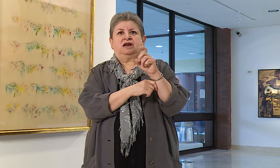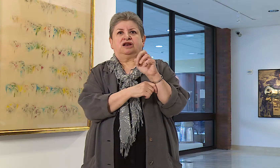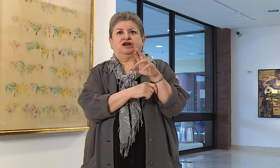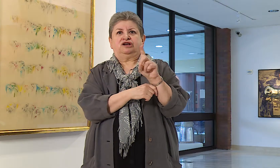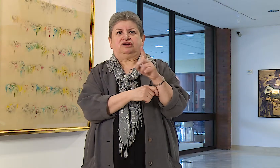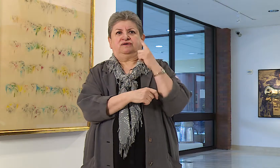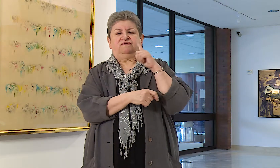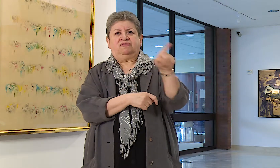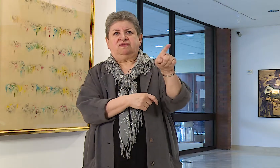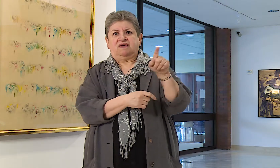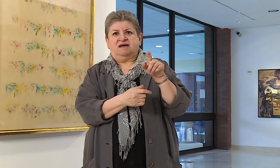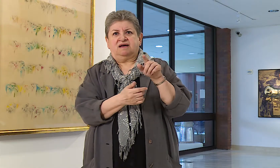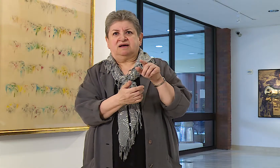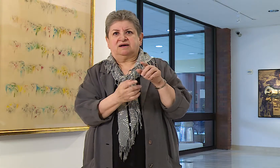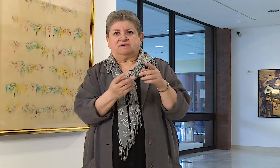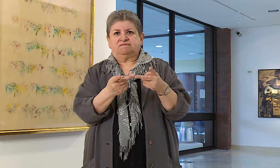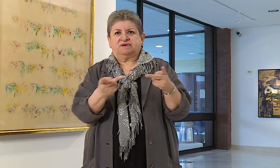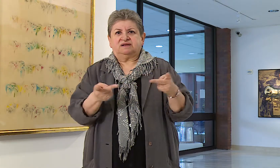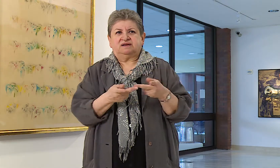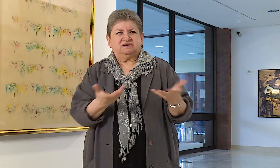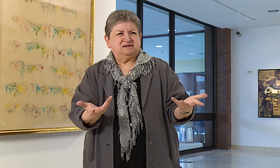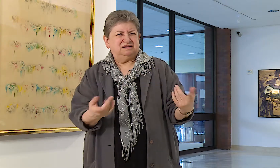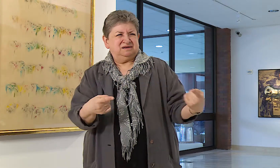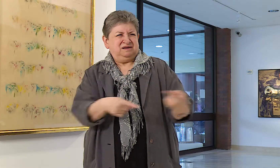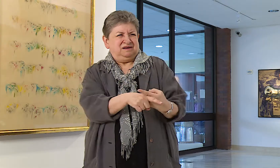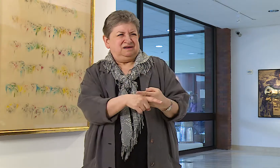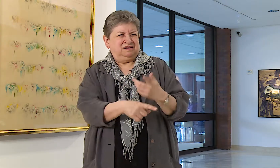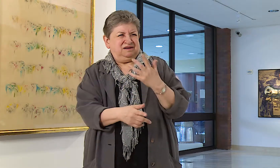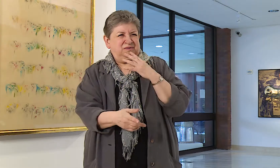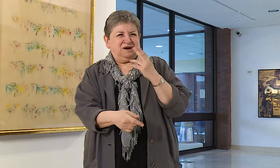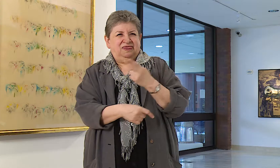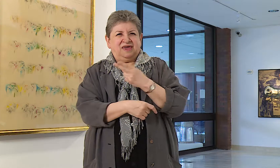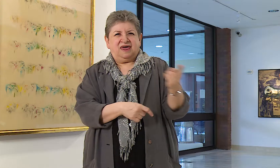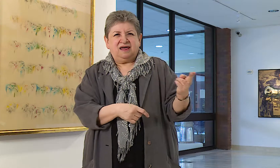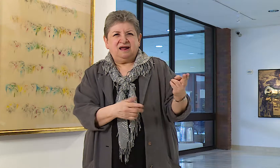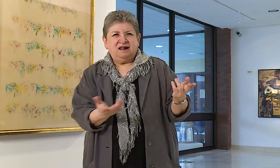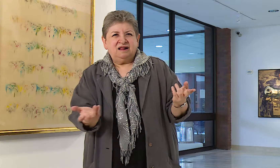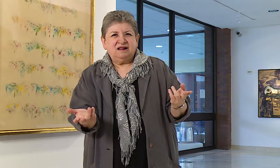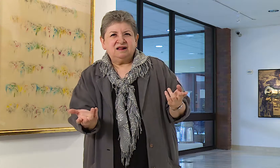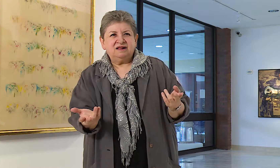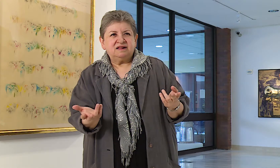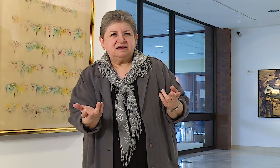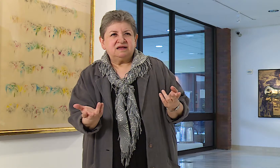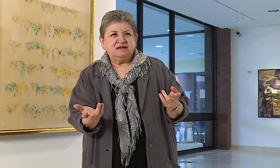I just could not believe the double standard that was depicted in this piece